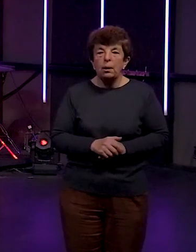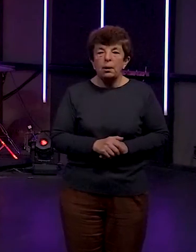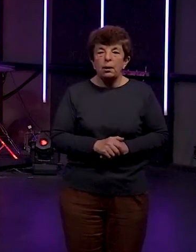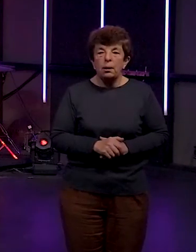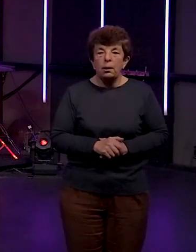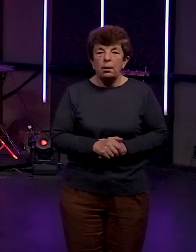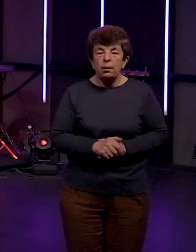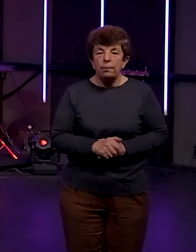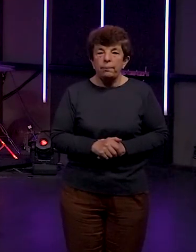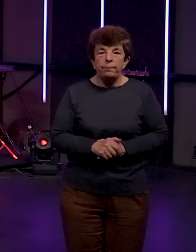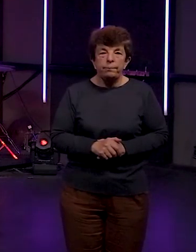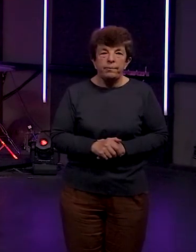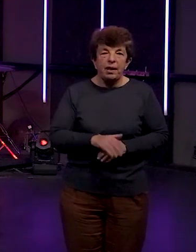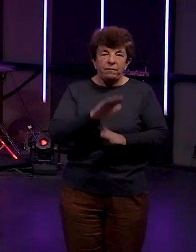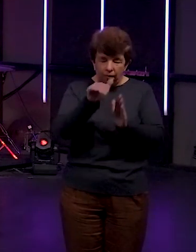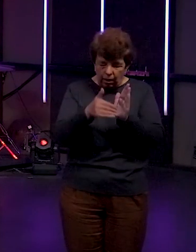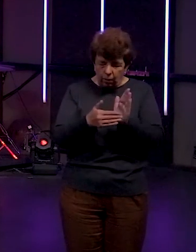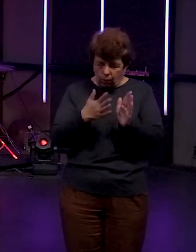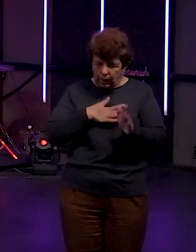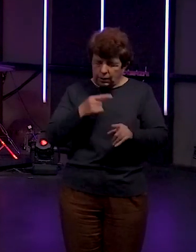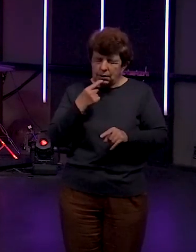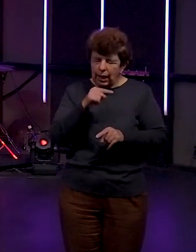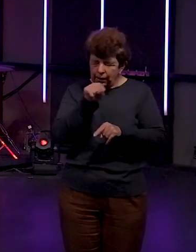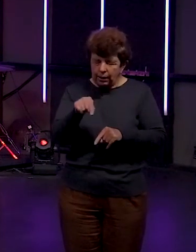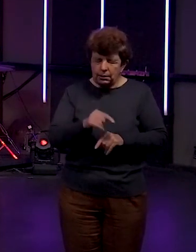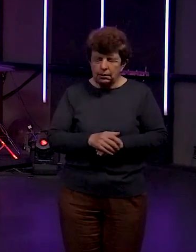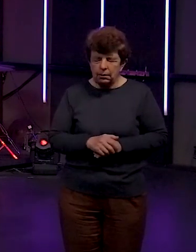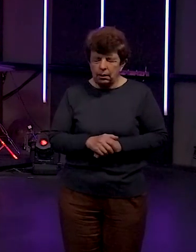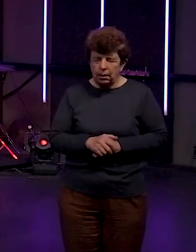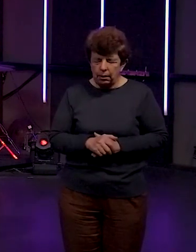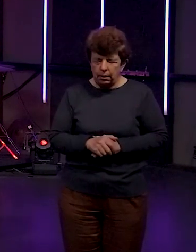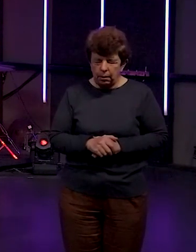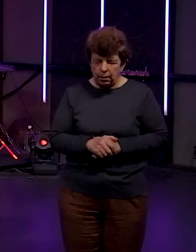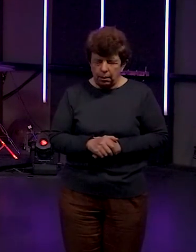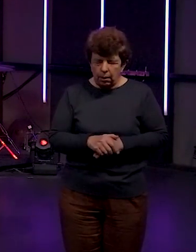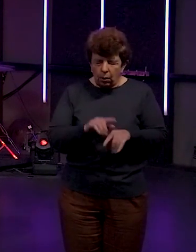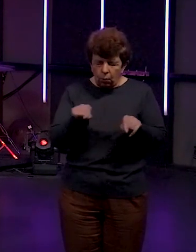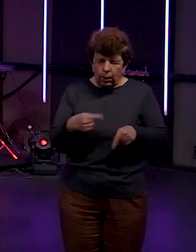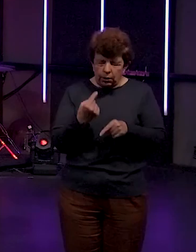Finally I want to say this to you this morning when we are talking about the